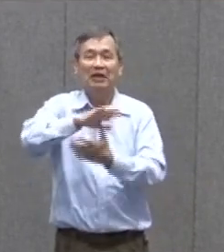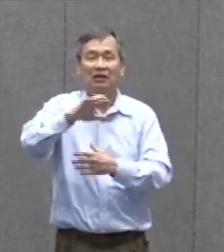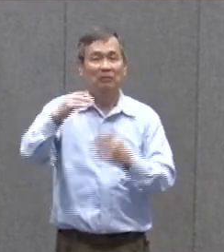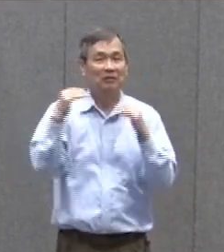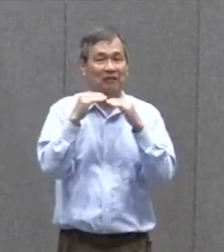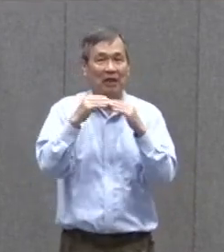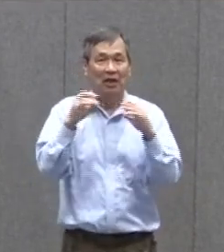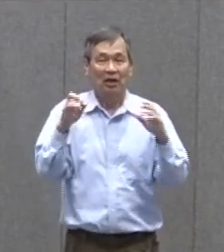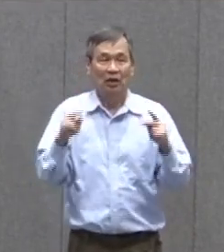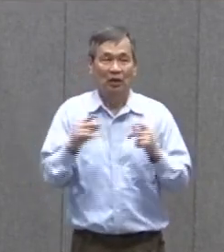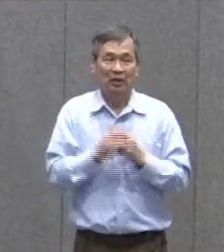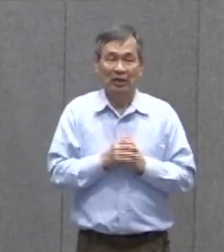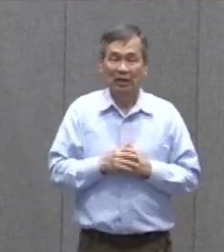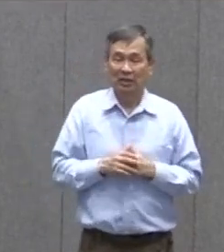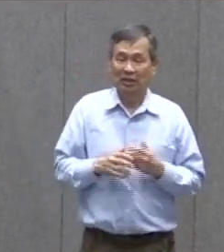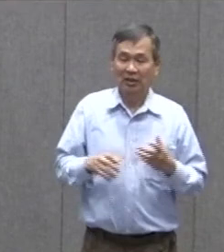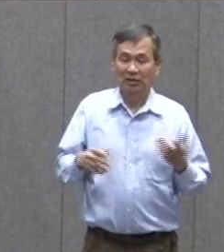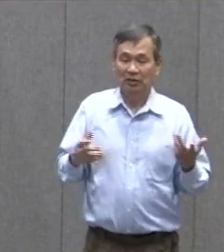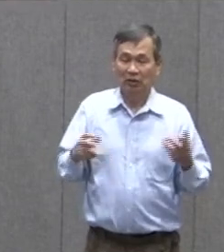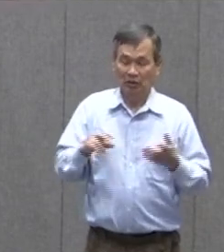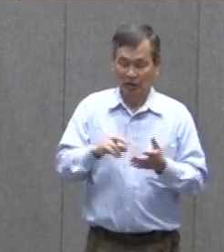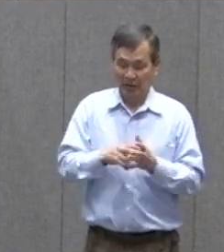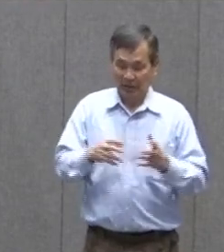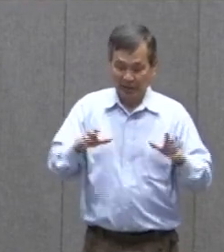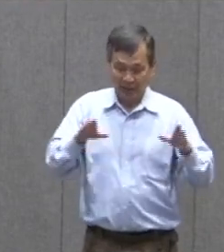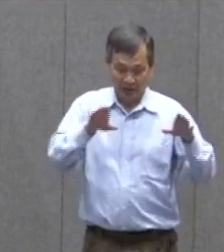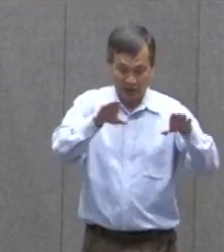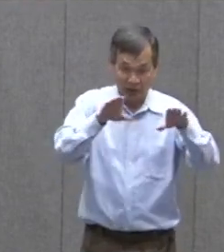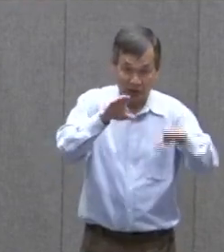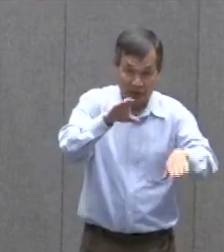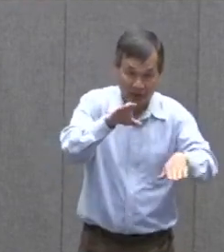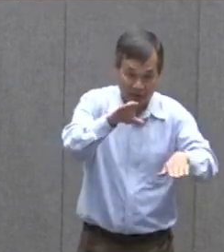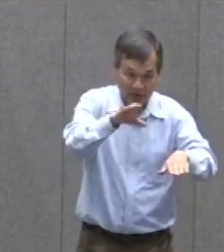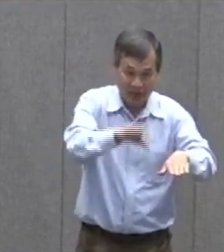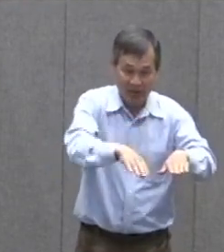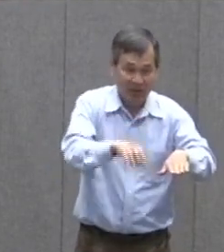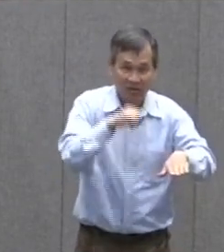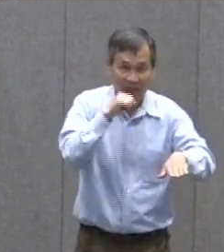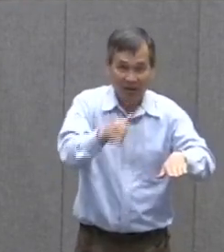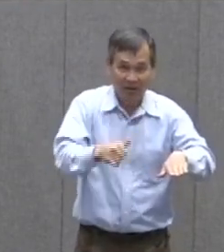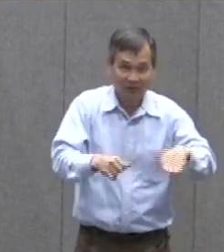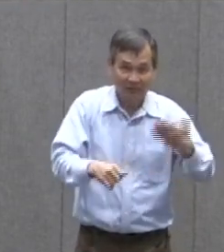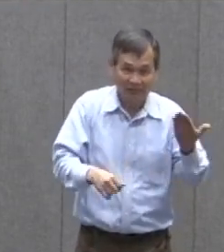Once they're nice and shuffled, you're going to place them down facedown on a table.